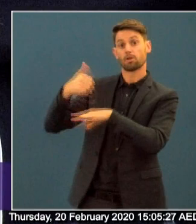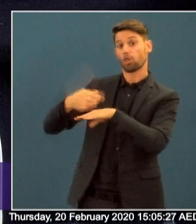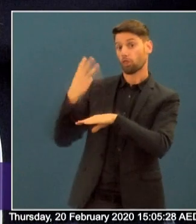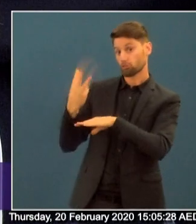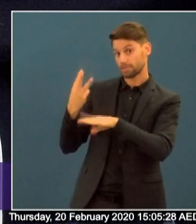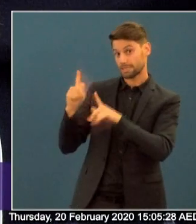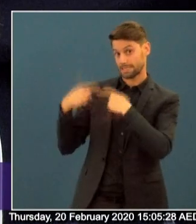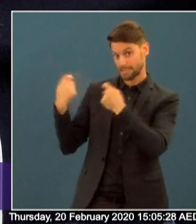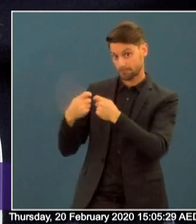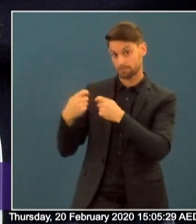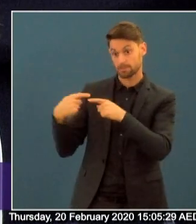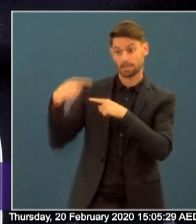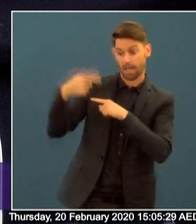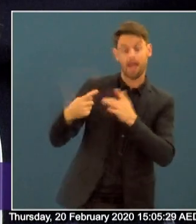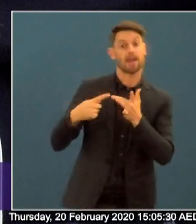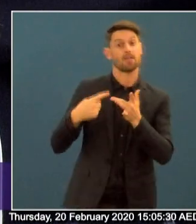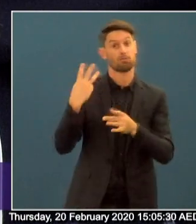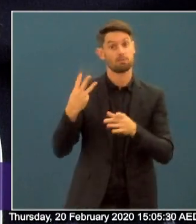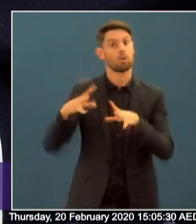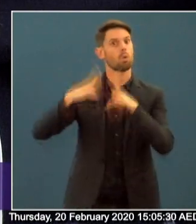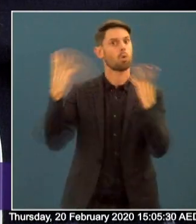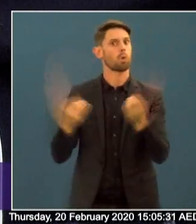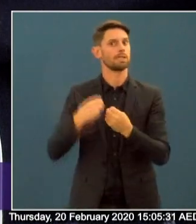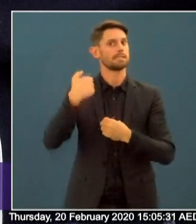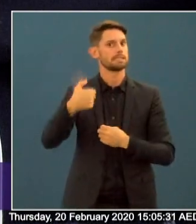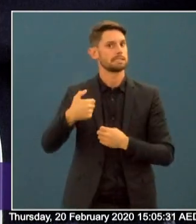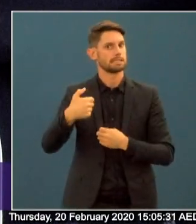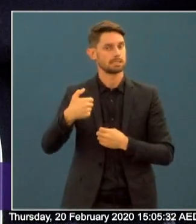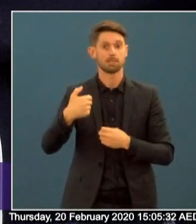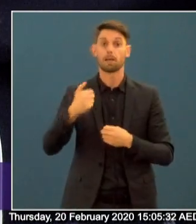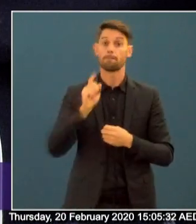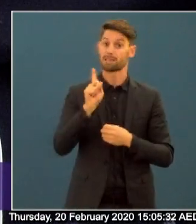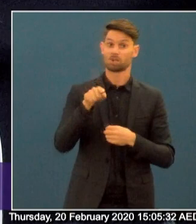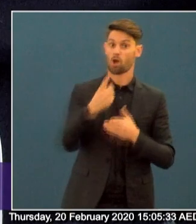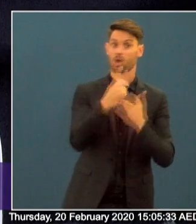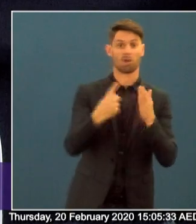Is there any equivalent in any other Australian state? DR SMALL: No. Thank you.